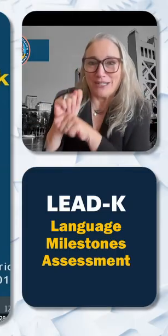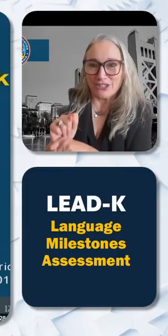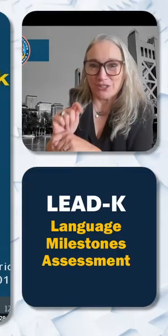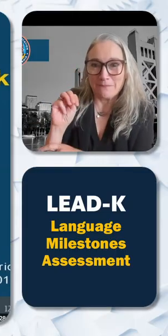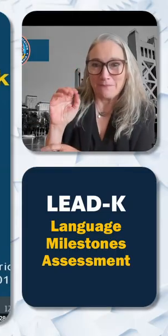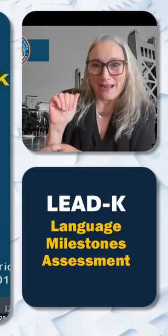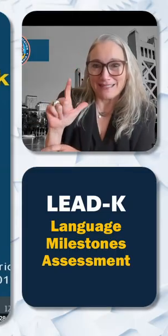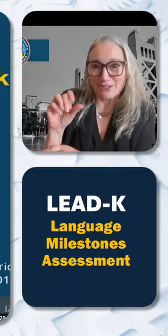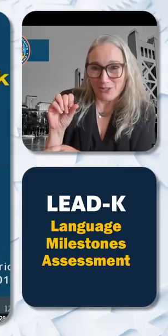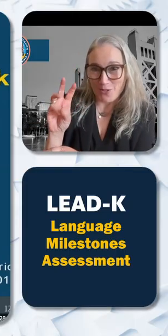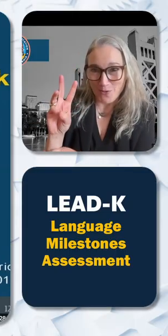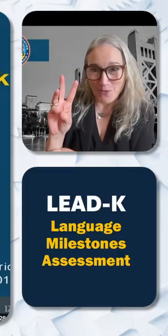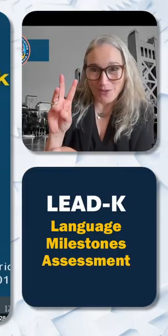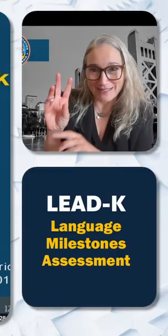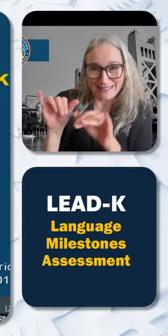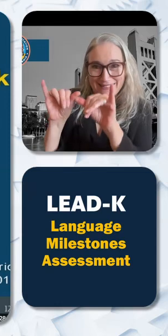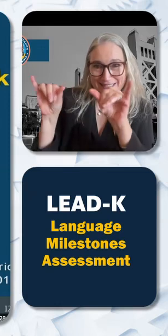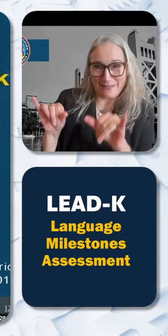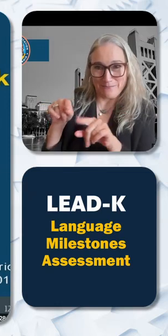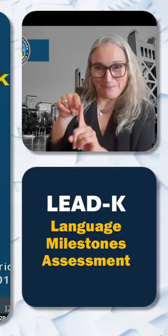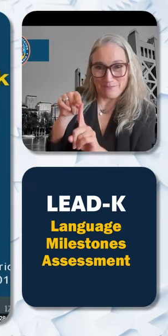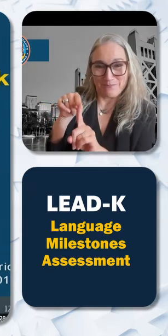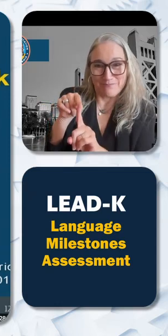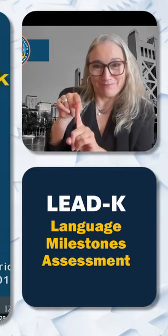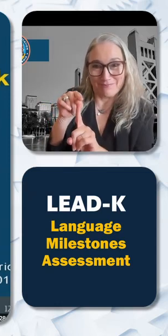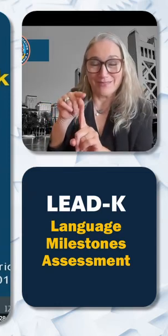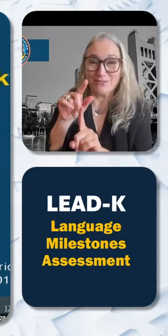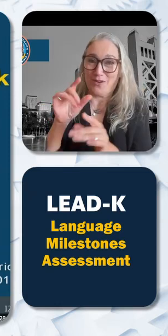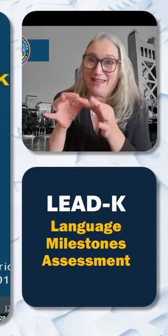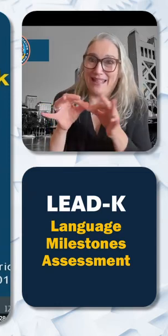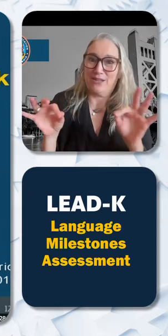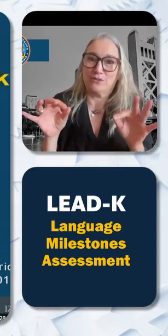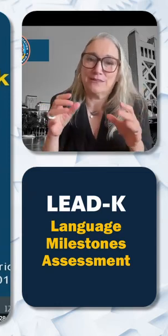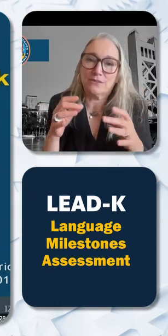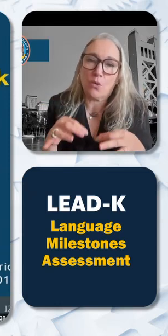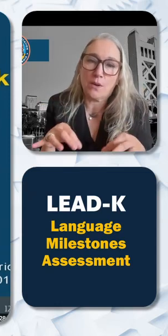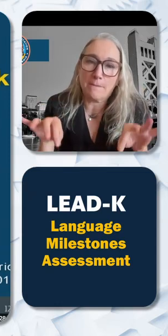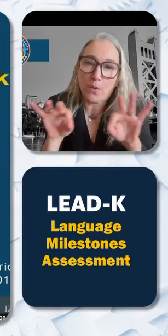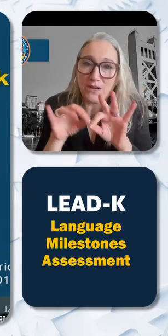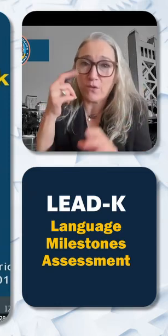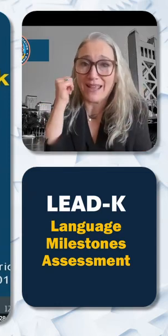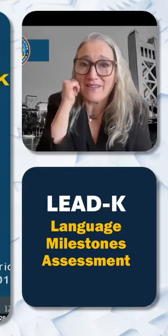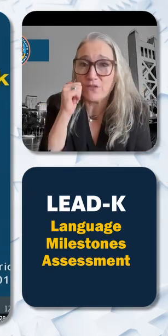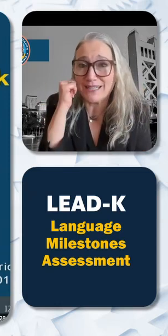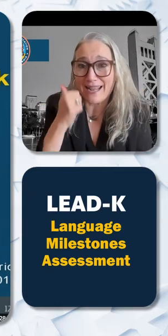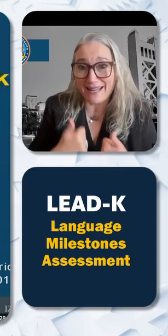but it also requires language, and that is missing in the traditional Maslow hierarchy system.